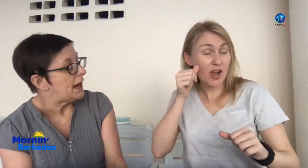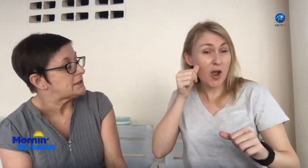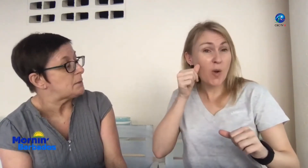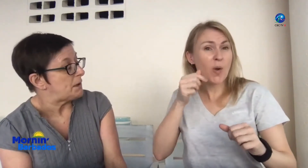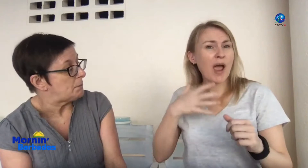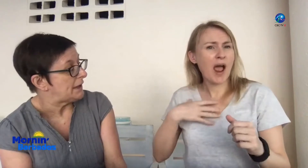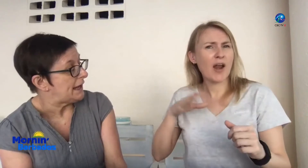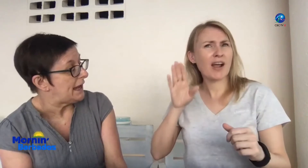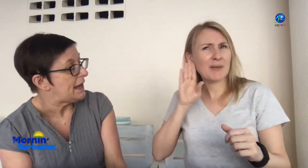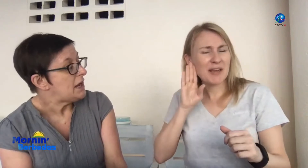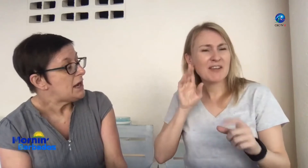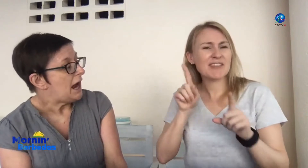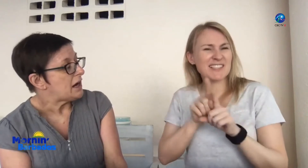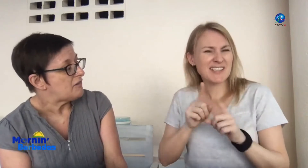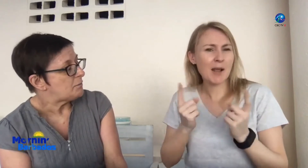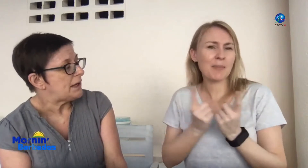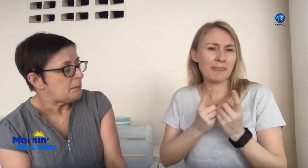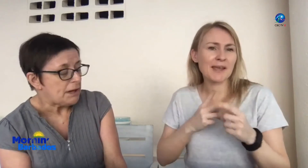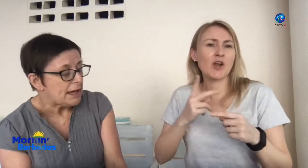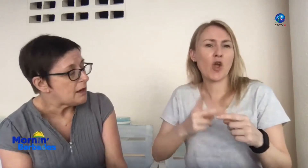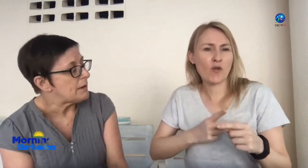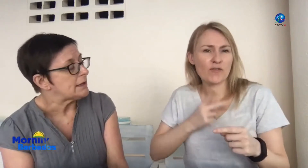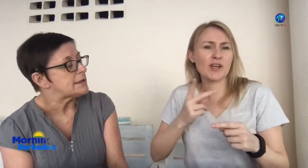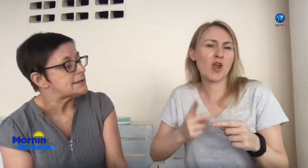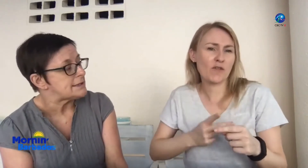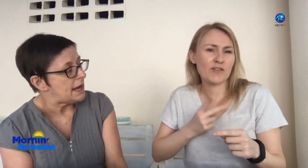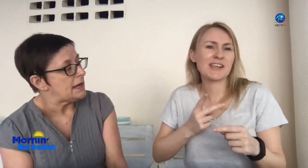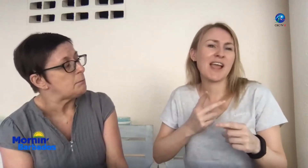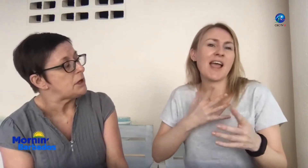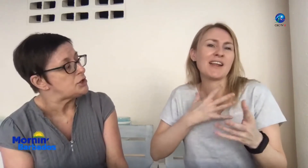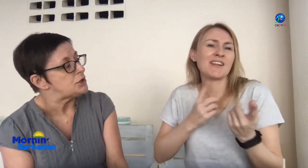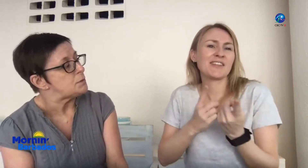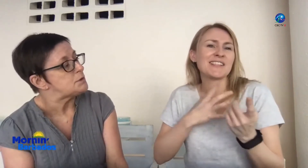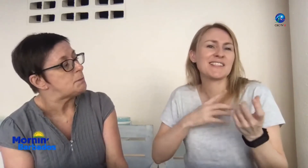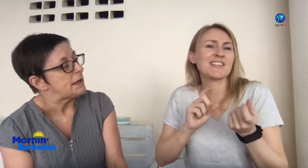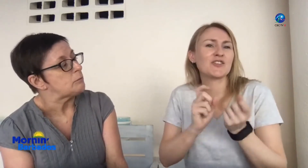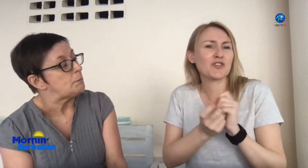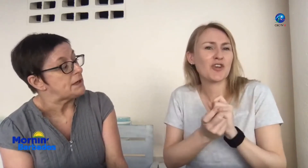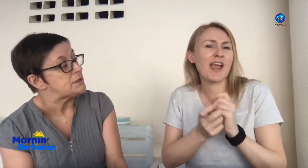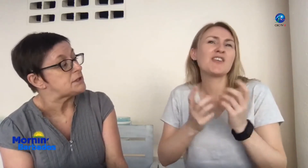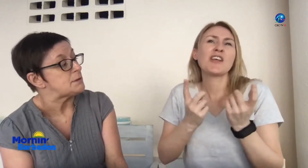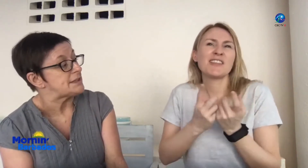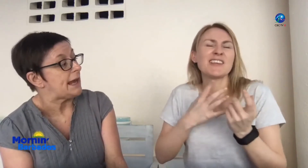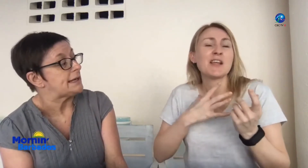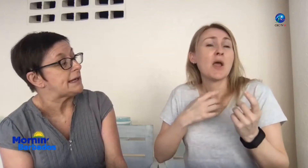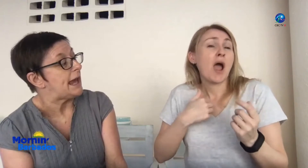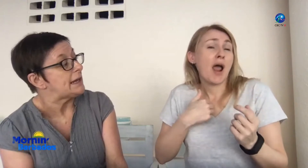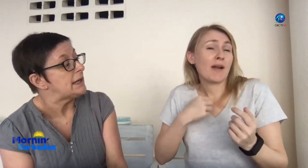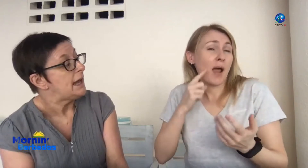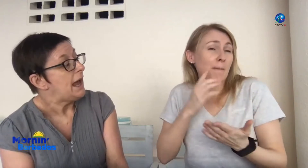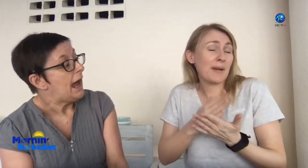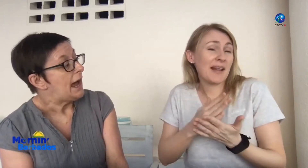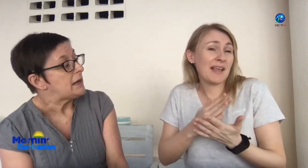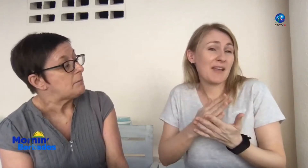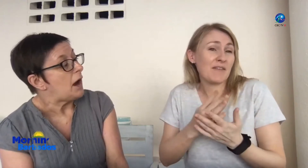and the people here and i keep hearing the same issues being repeated to us again and again and